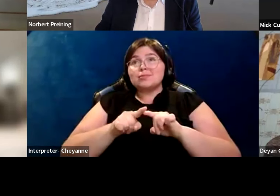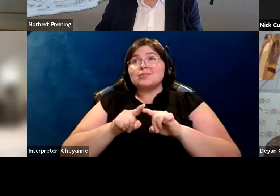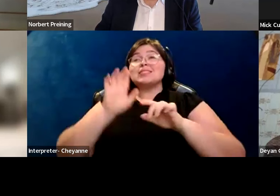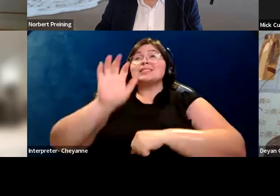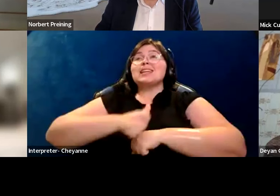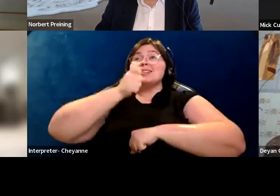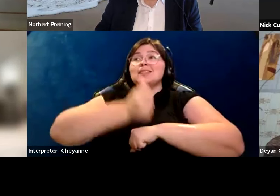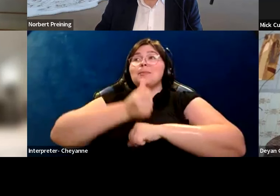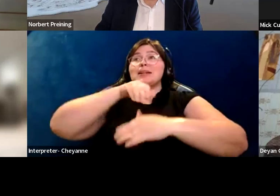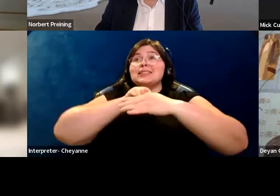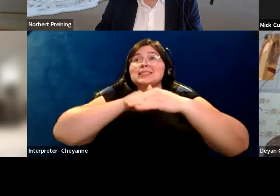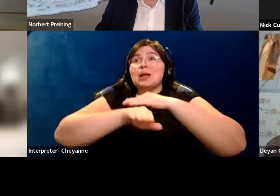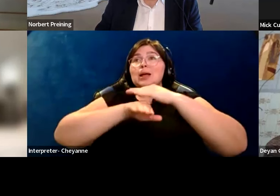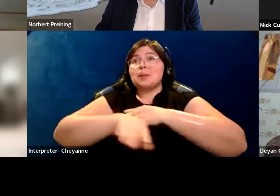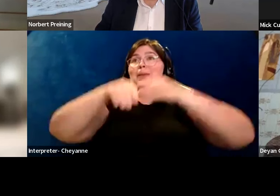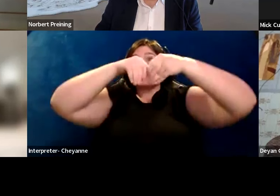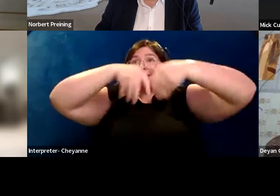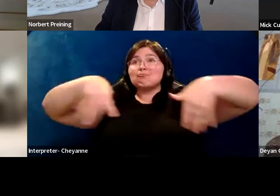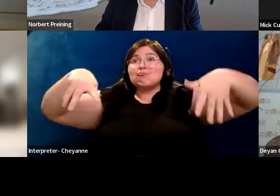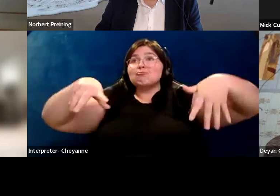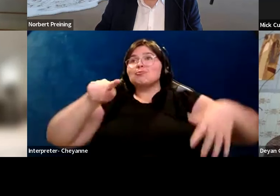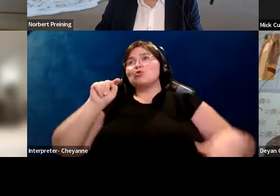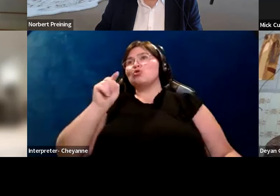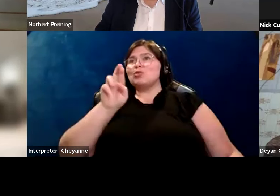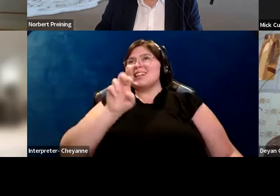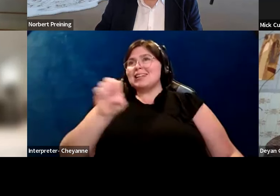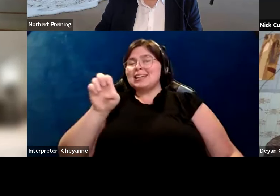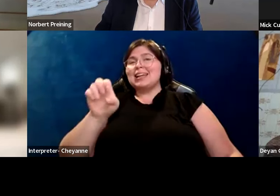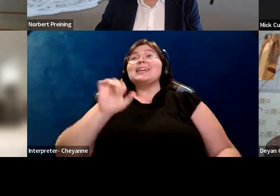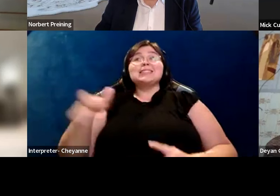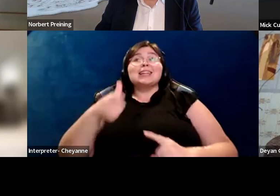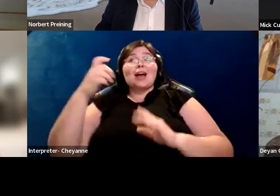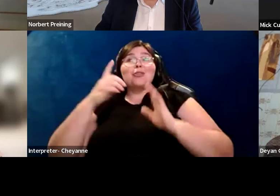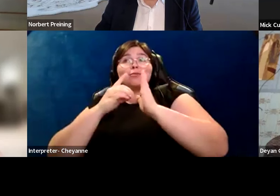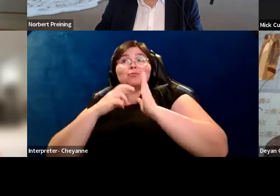is another representation of the document object model, but more